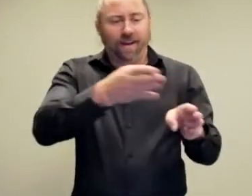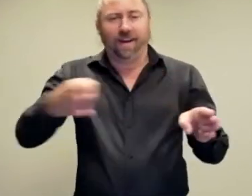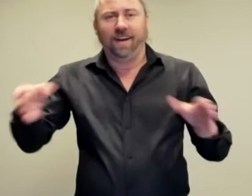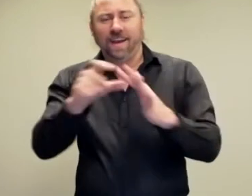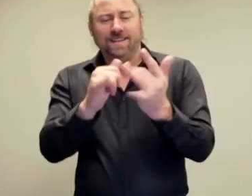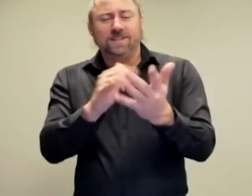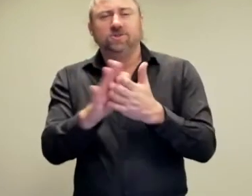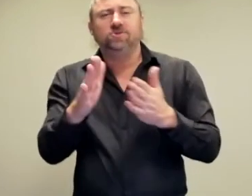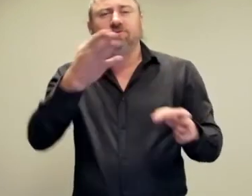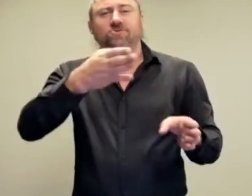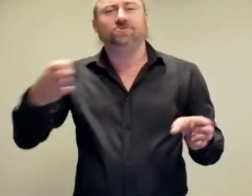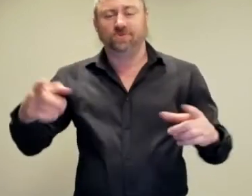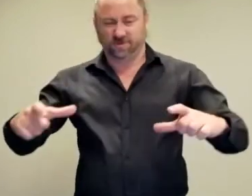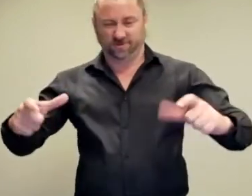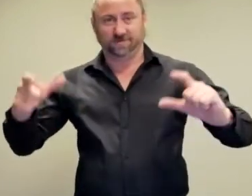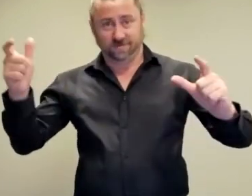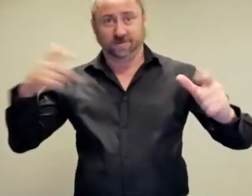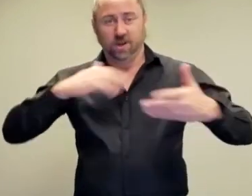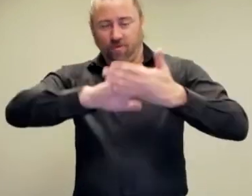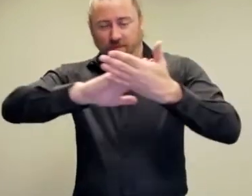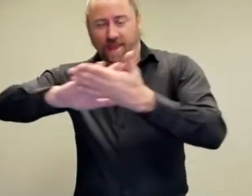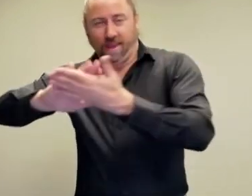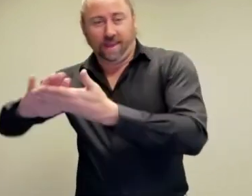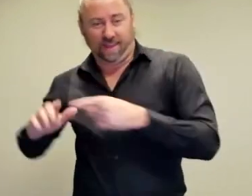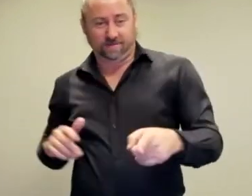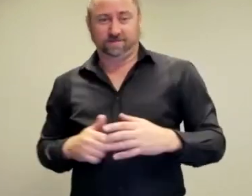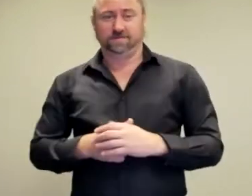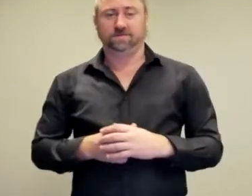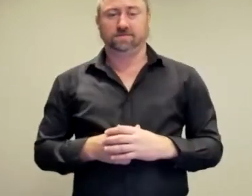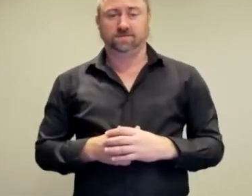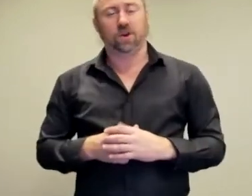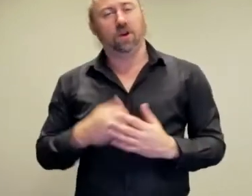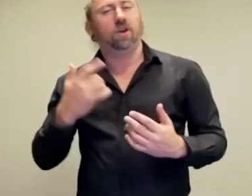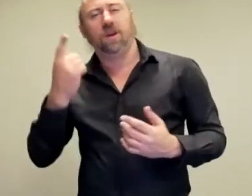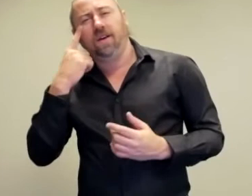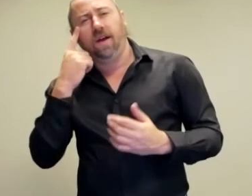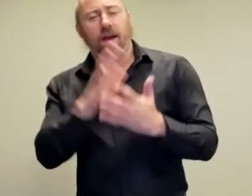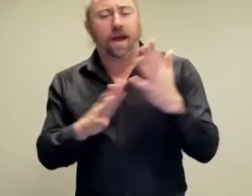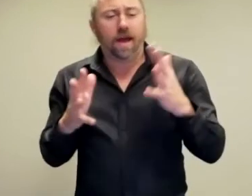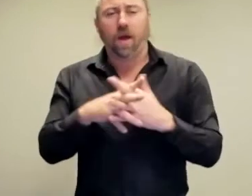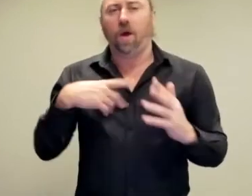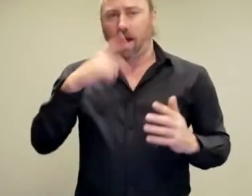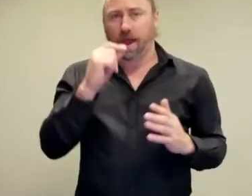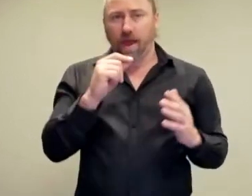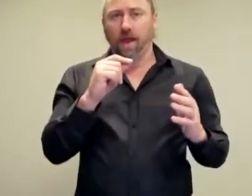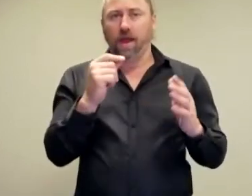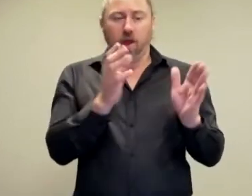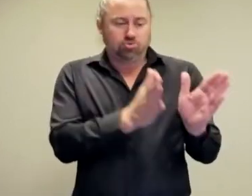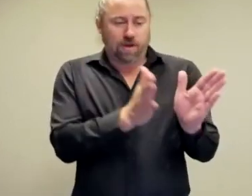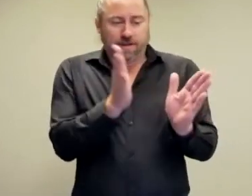so these were all experiments with how to increase the rectilinear formations in my work